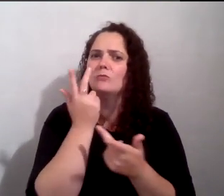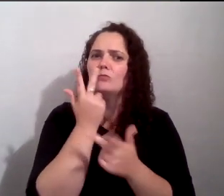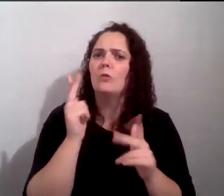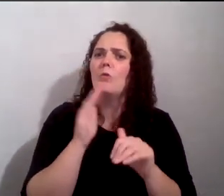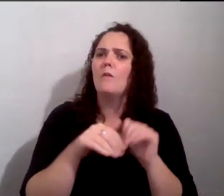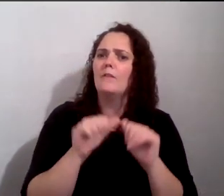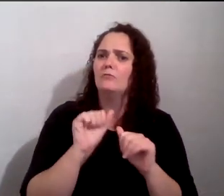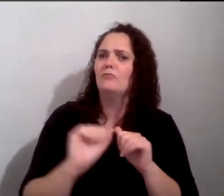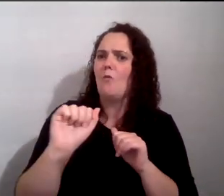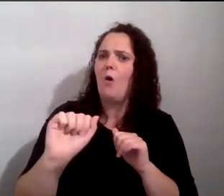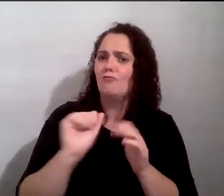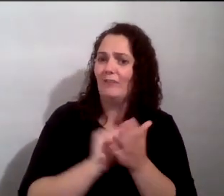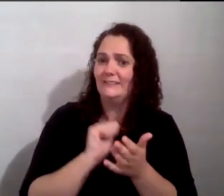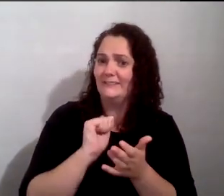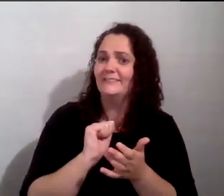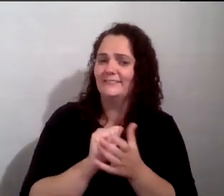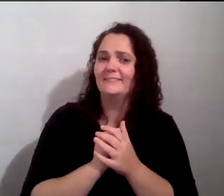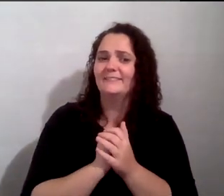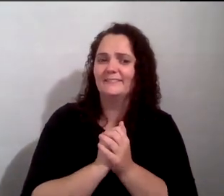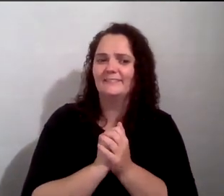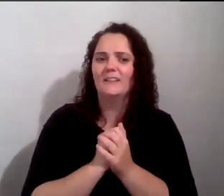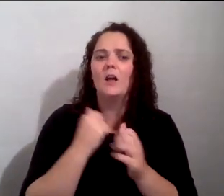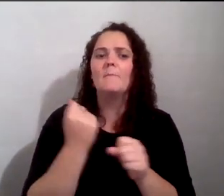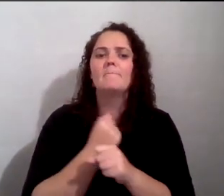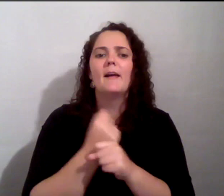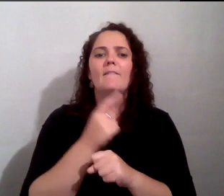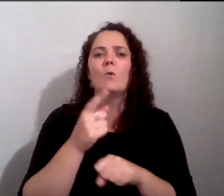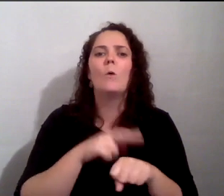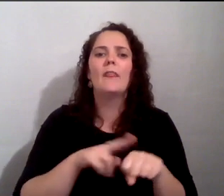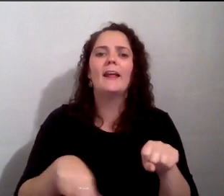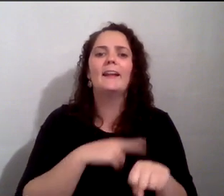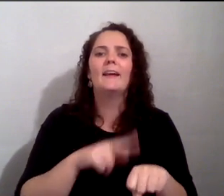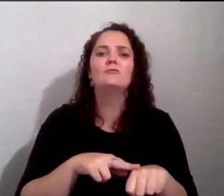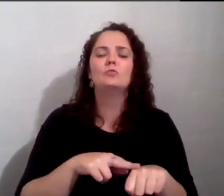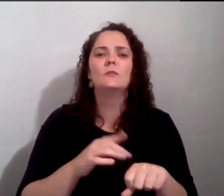work, also very autobiographical? So it was a work that I made for the